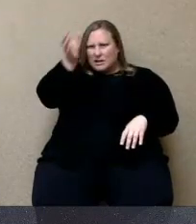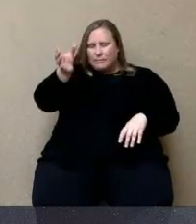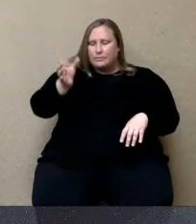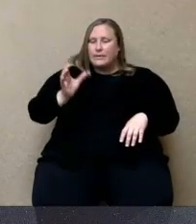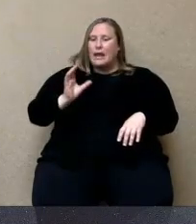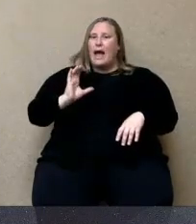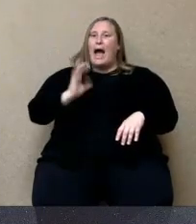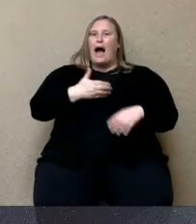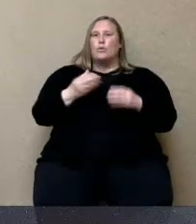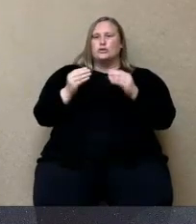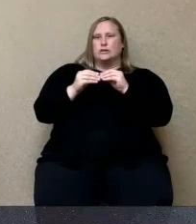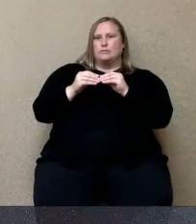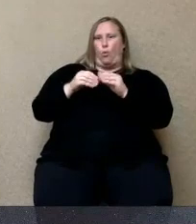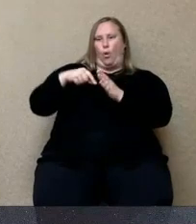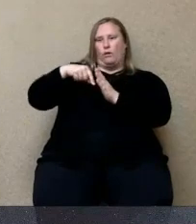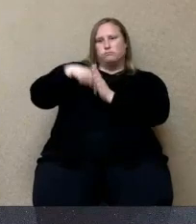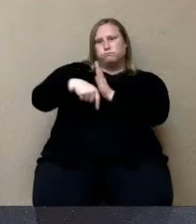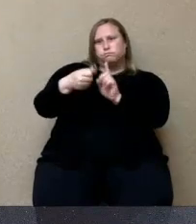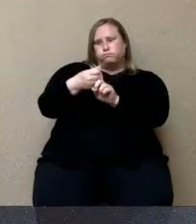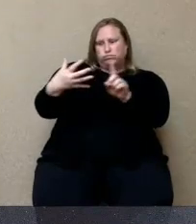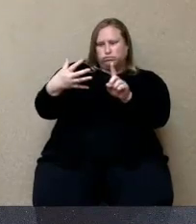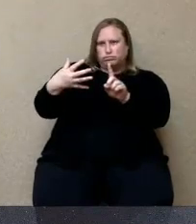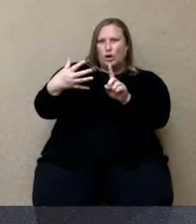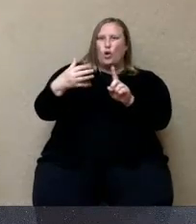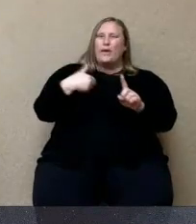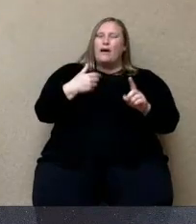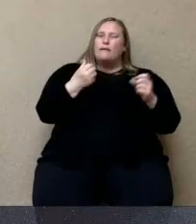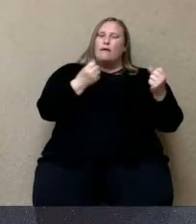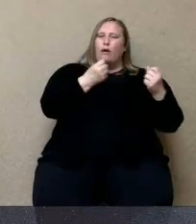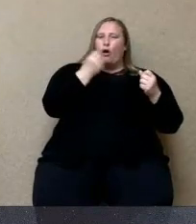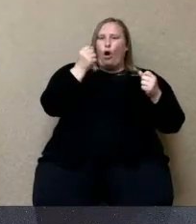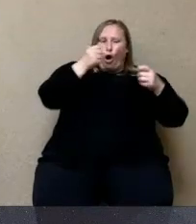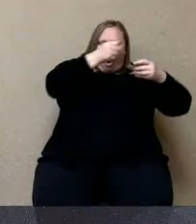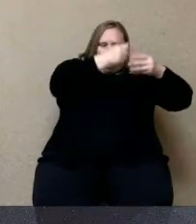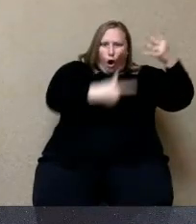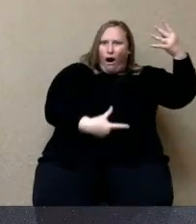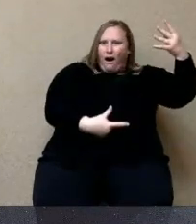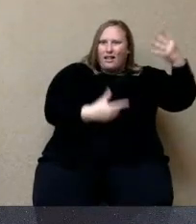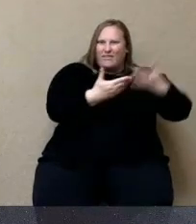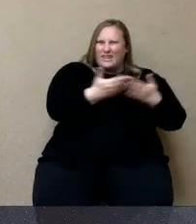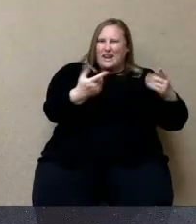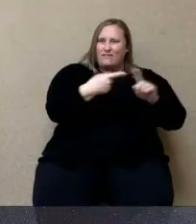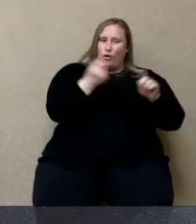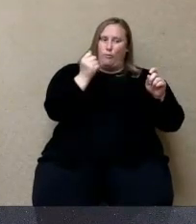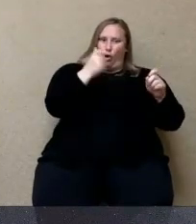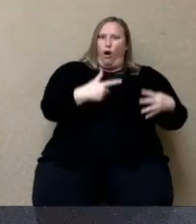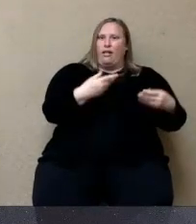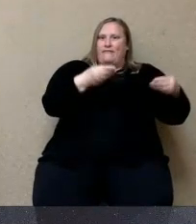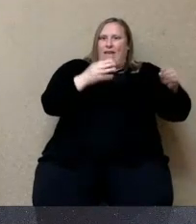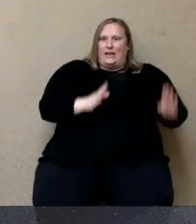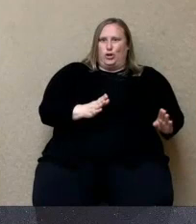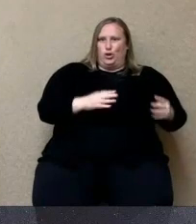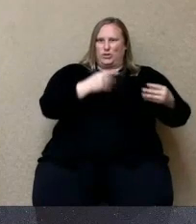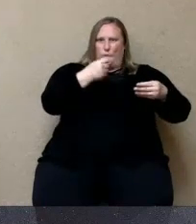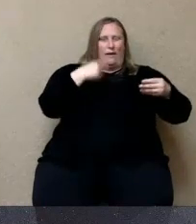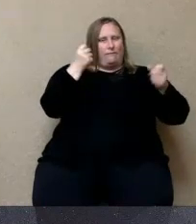Ours would be more in-depth. We have all the devices from all the vendors, so that's one thing. Going back to what I said about having a vendor come and